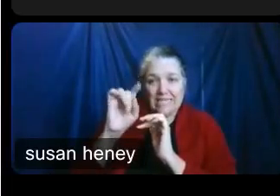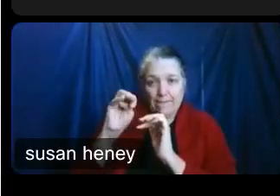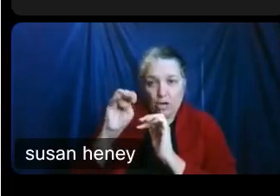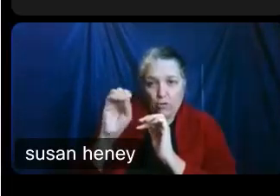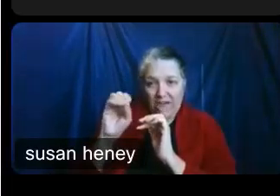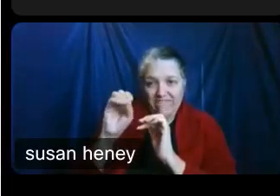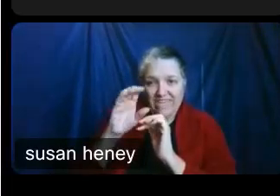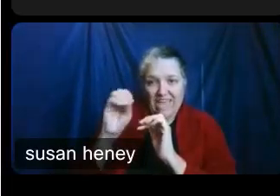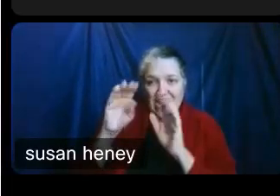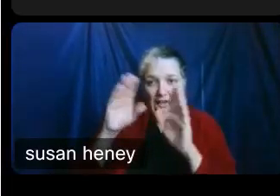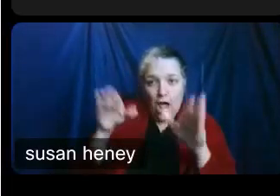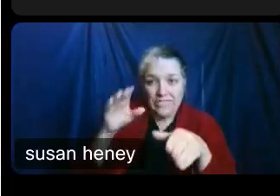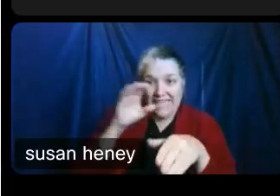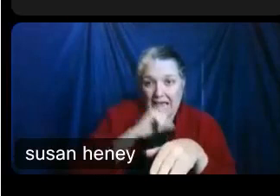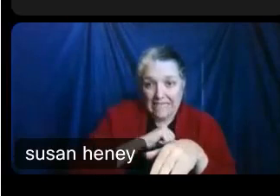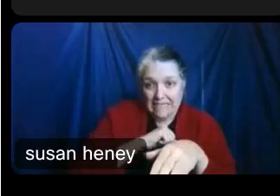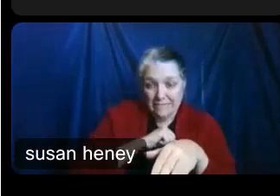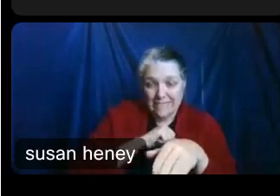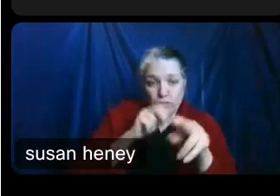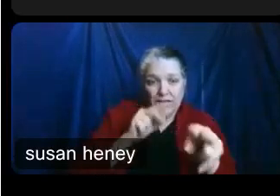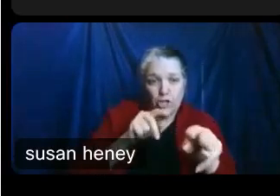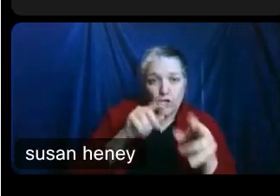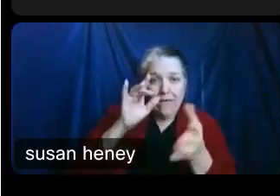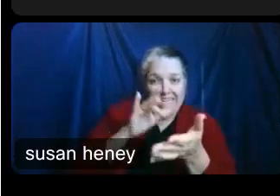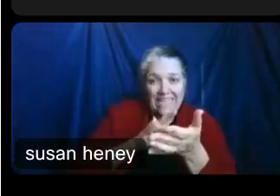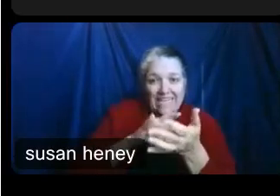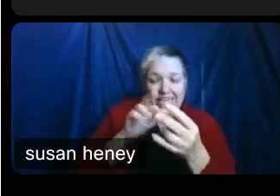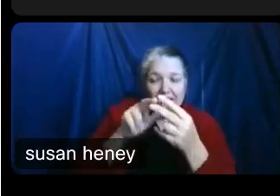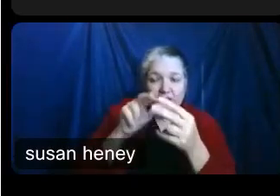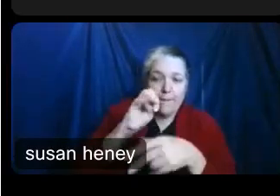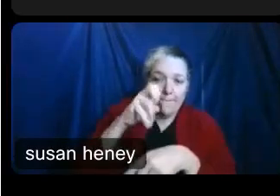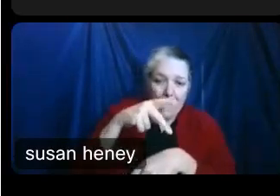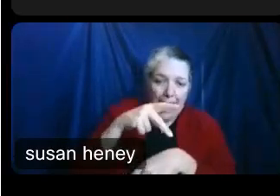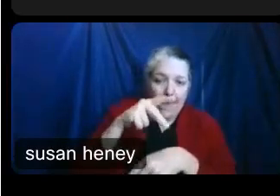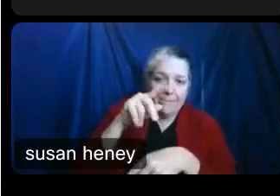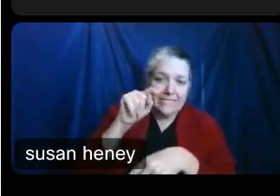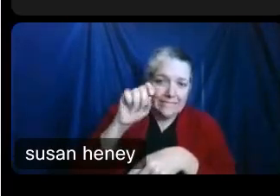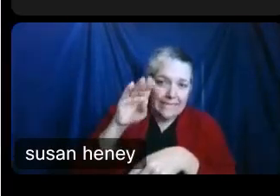estimates. You can go to the maps by clicking on either the maps tab or selecting map tool